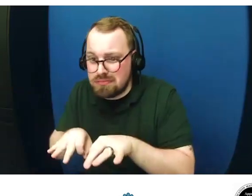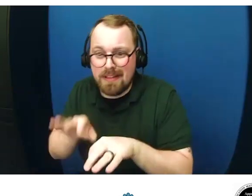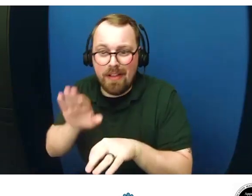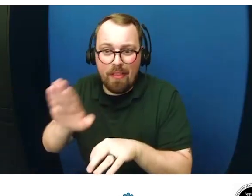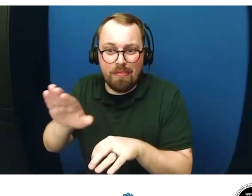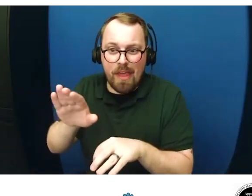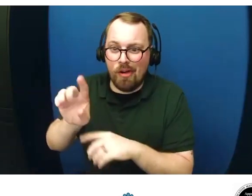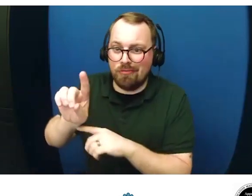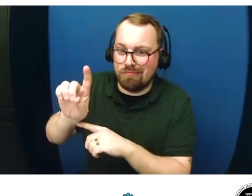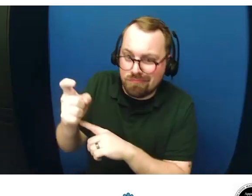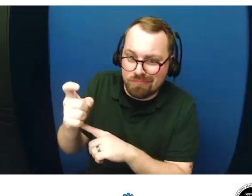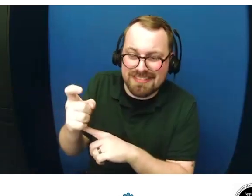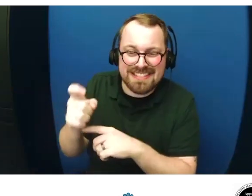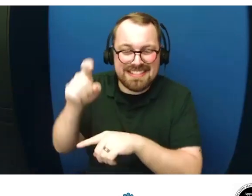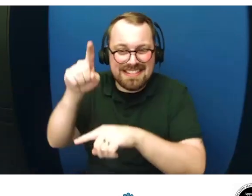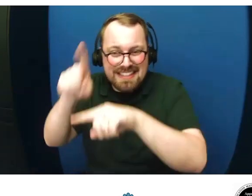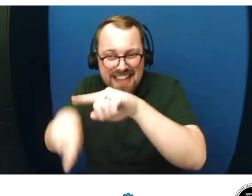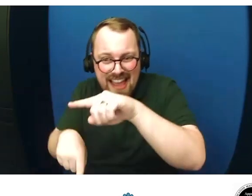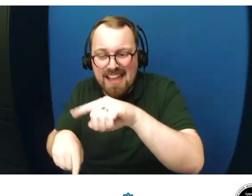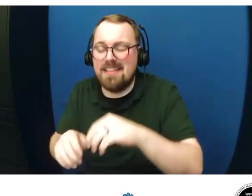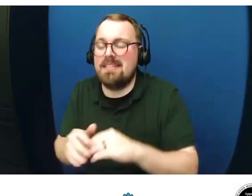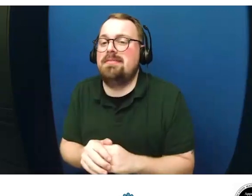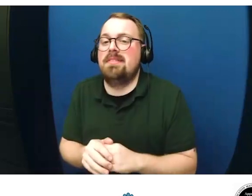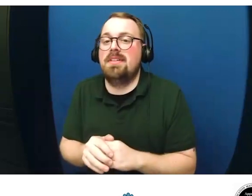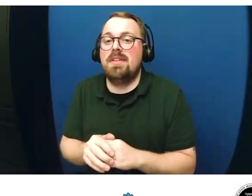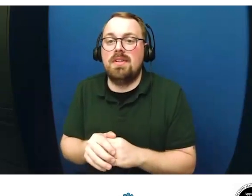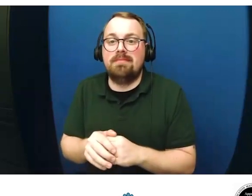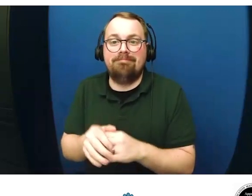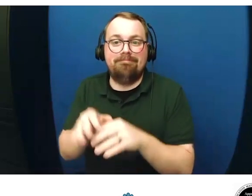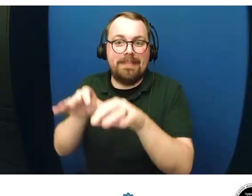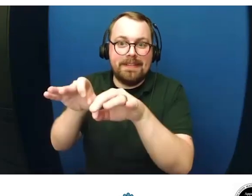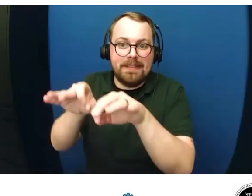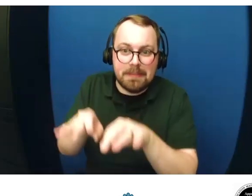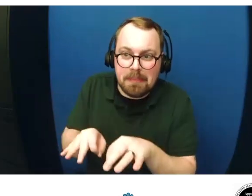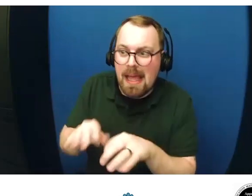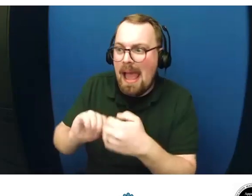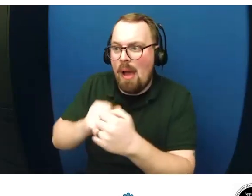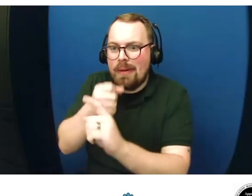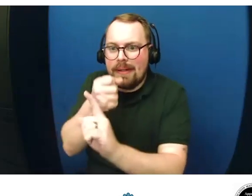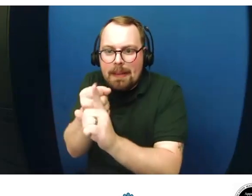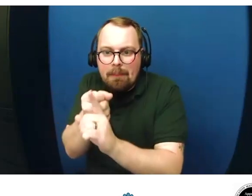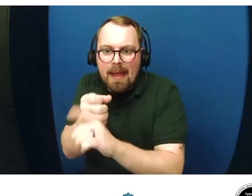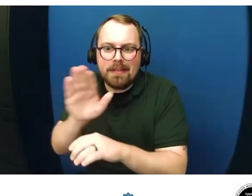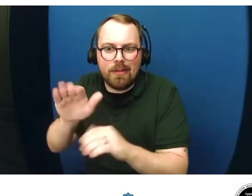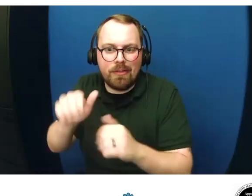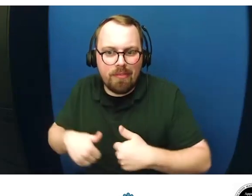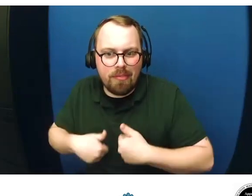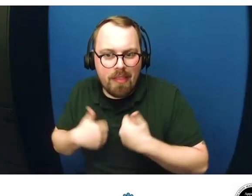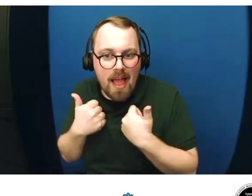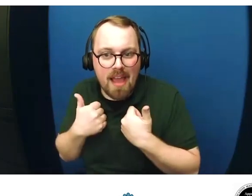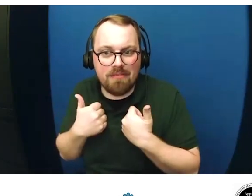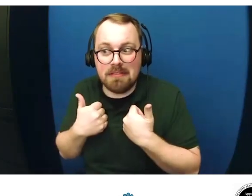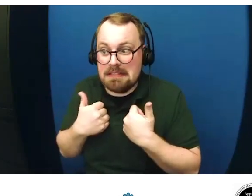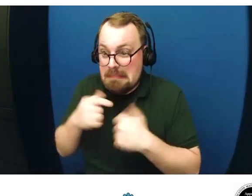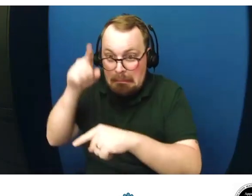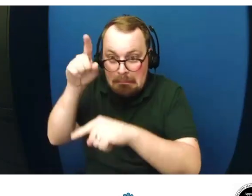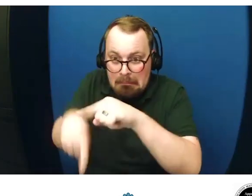their diagnosis, to explain how that impacts them, then...then this can